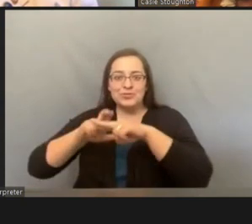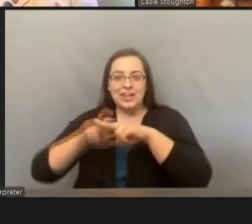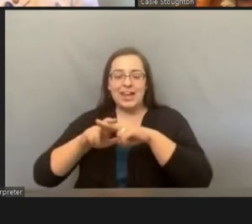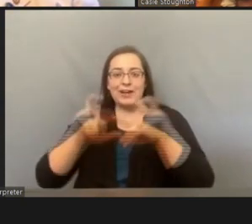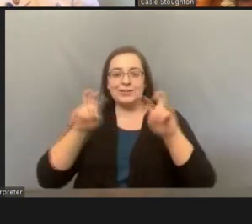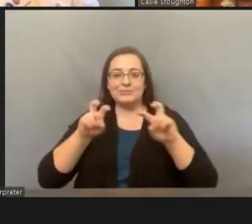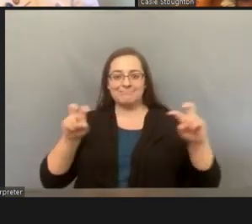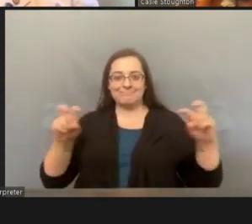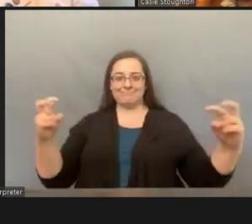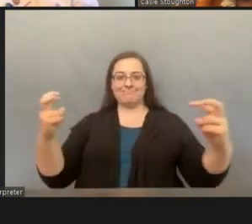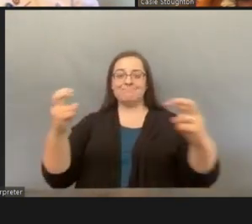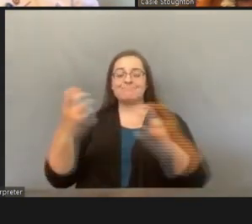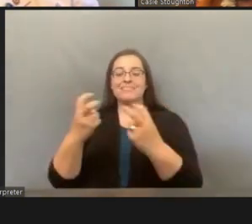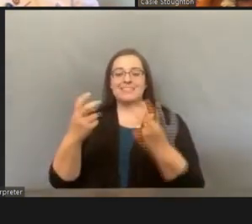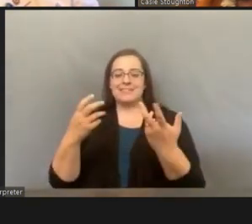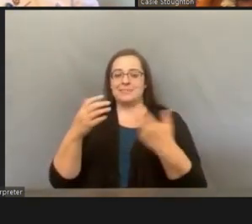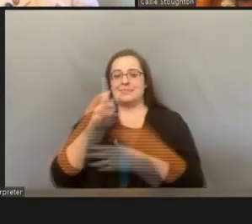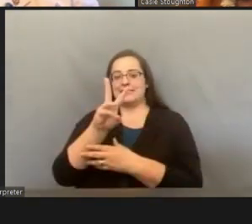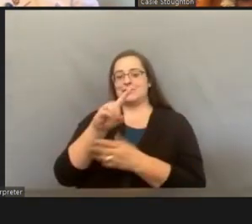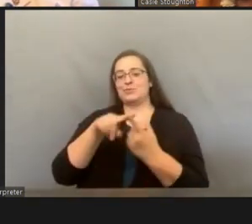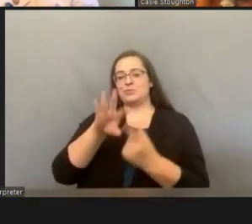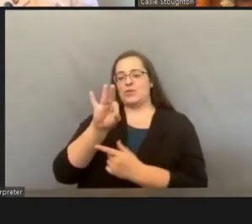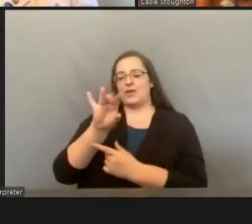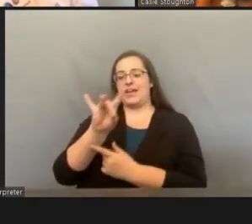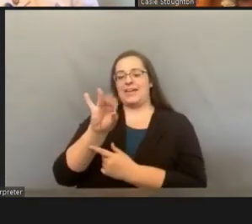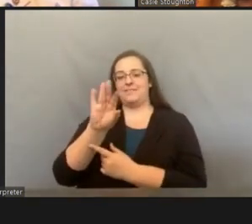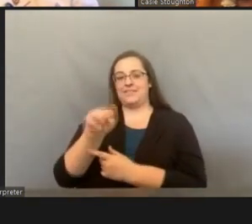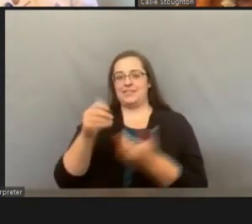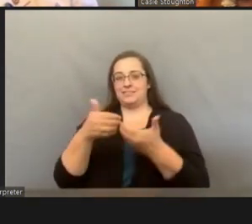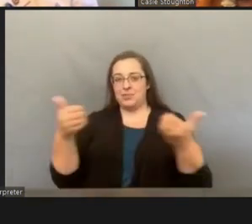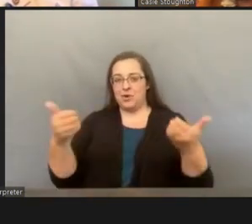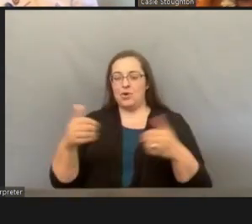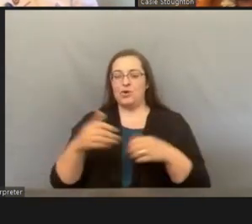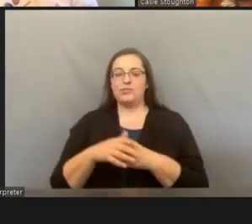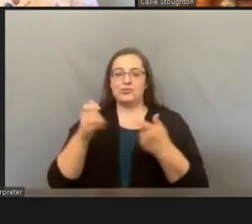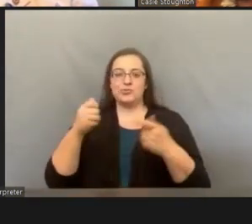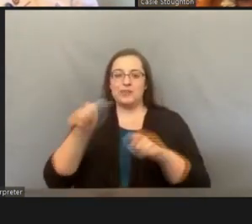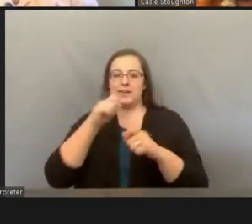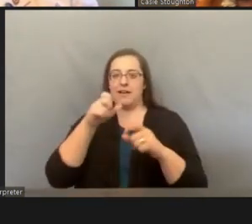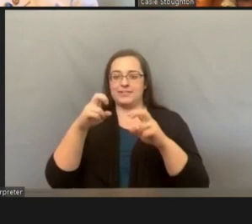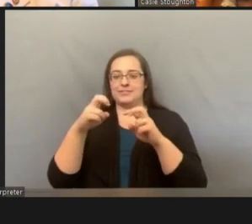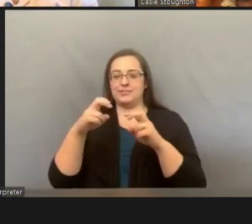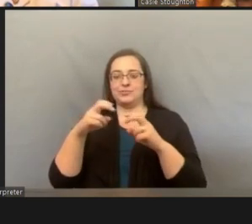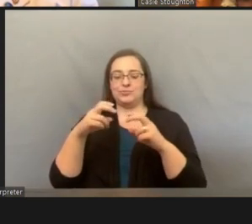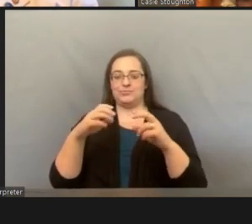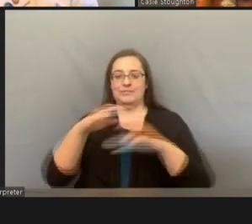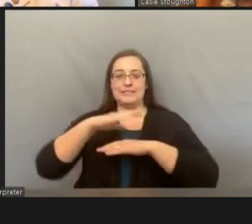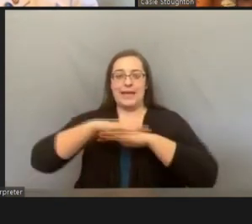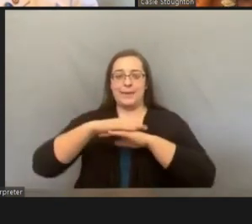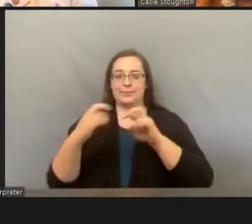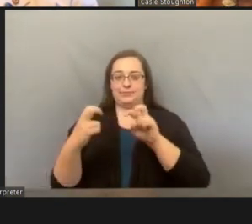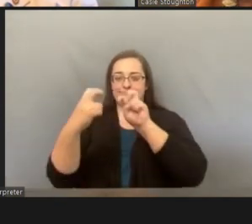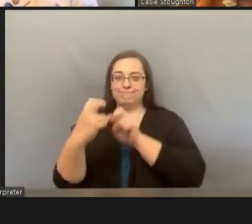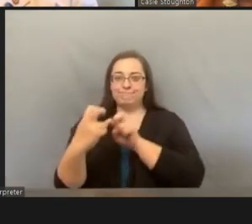GOOD IDEA OUTDOOR IS BETTER THAN INDOOR AND THEN JUST SOCIAL DISTANCING. AS YOU SET YOUR CHAIRS OUT, TRY